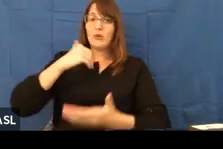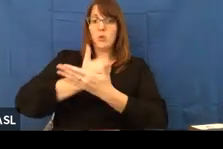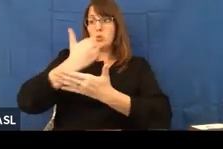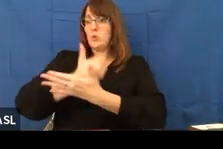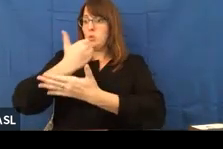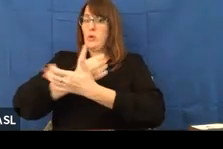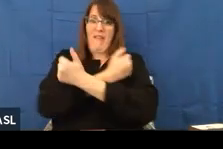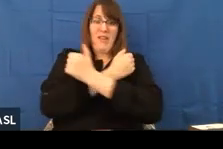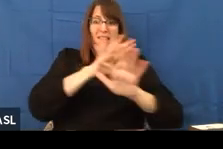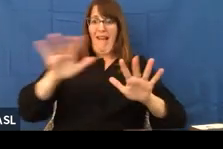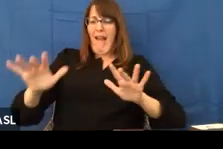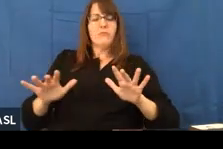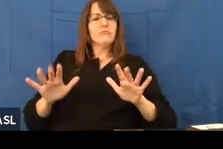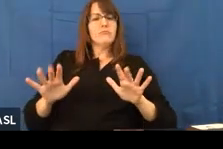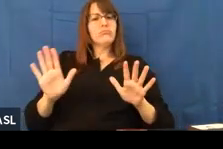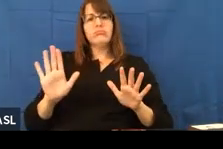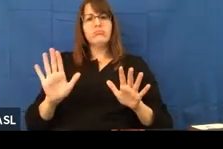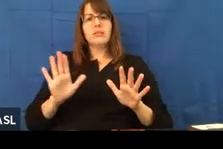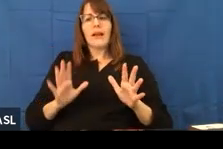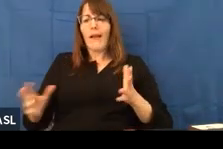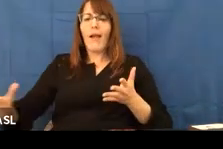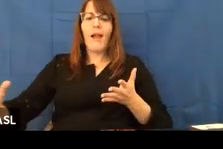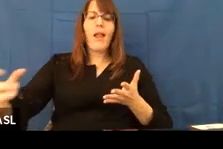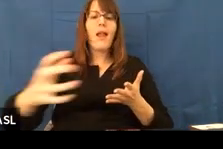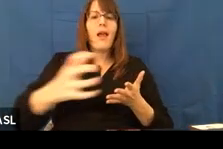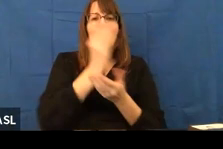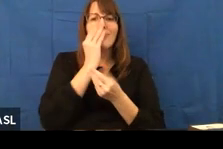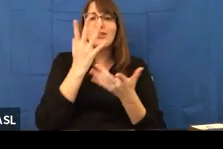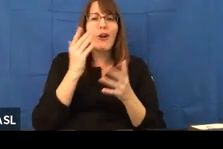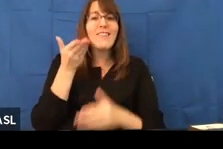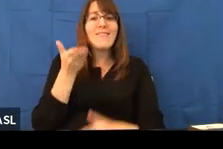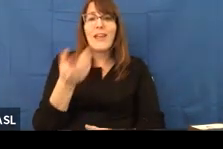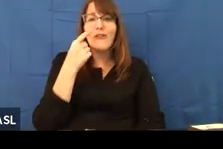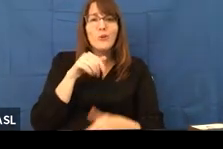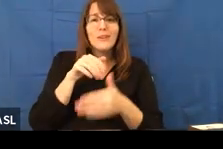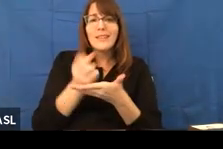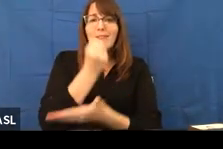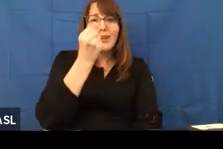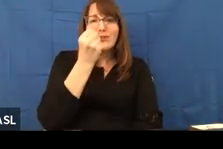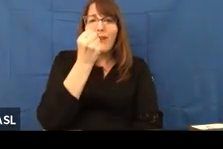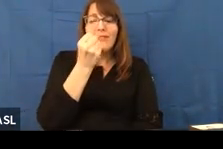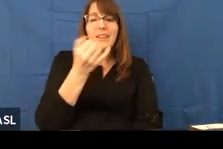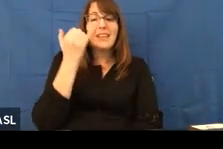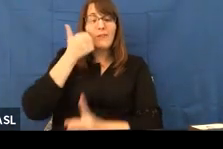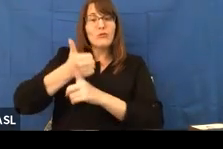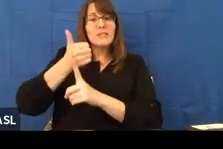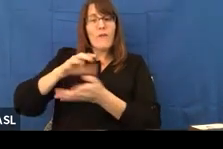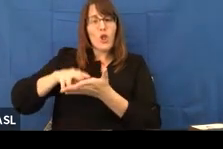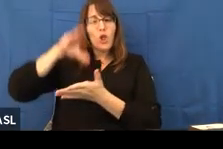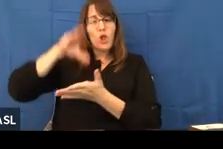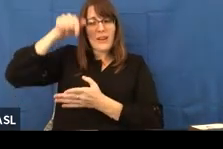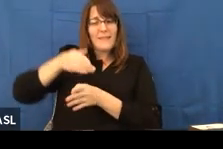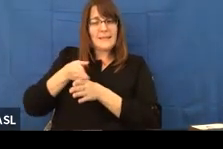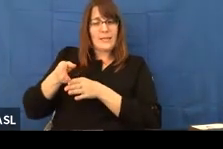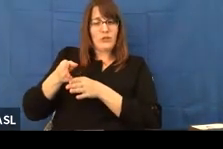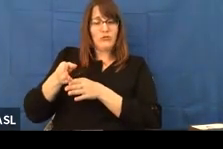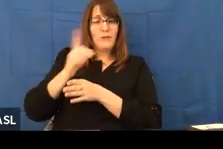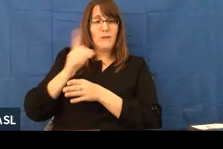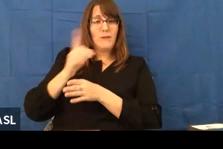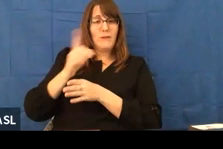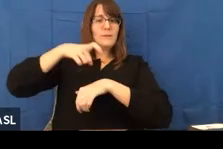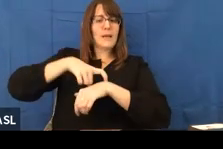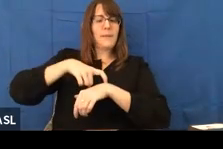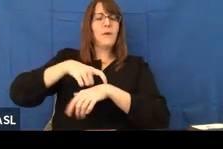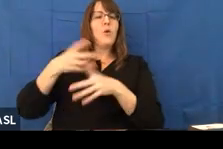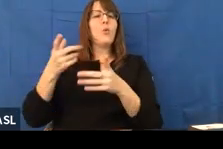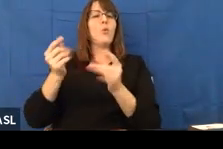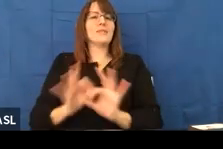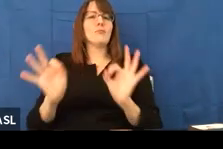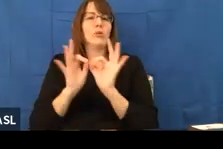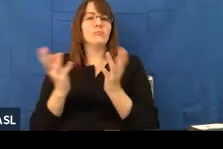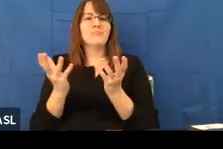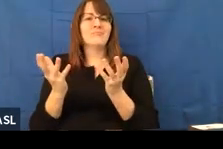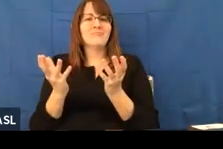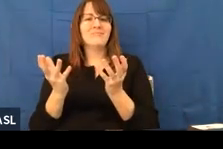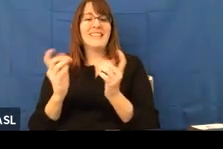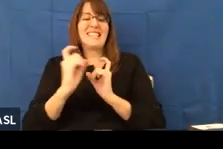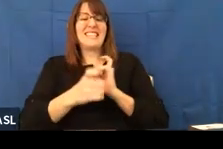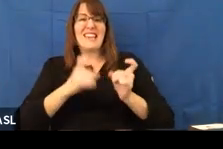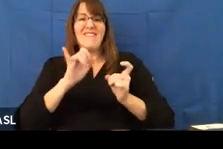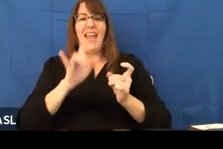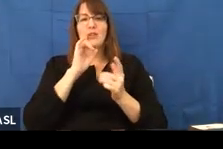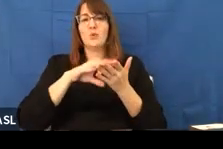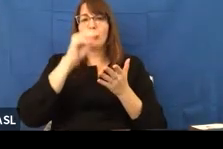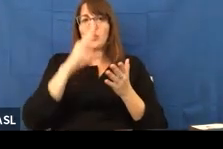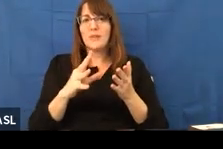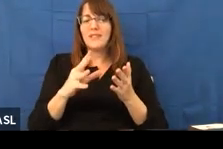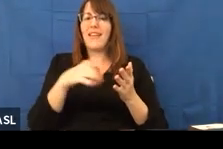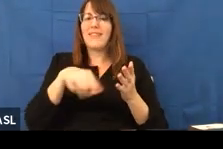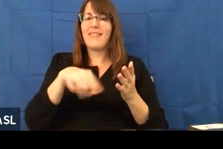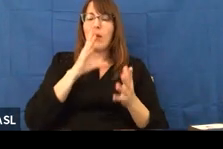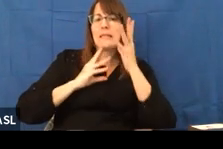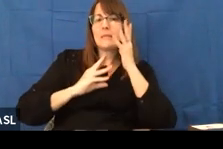Jewyl Alderson Clarke, SDCOE: It's really about curating content that already exists. If you were to learn this for the first time, what would be most effective for you to learn it give those things to your students and let them experience it the way you would. And then just fill in the gaps afterwards.